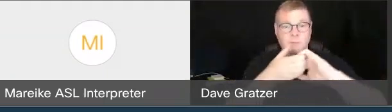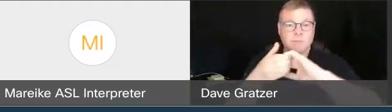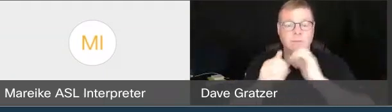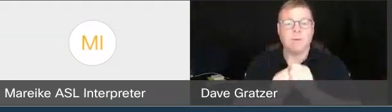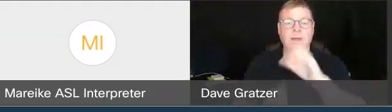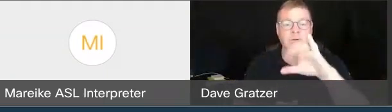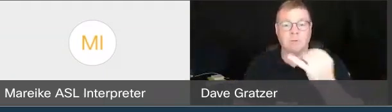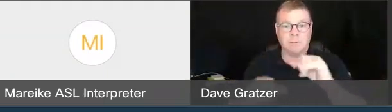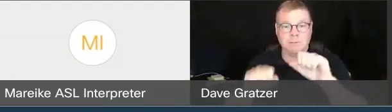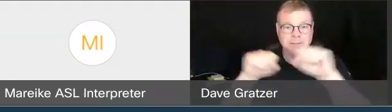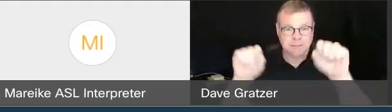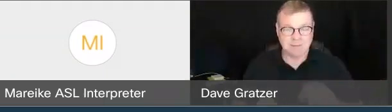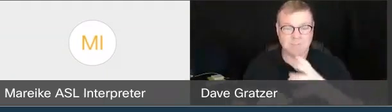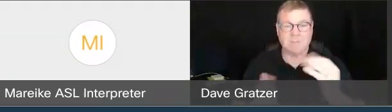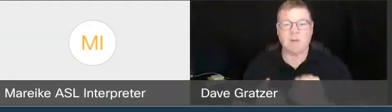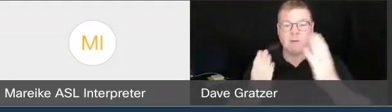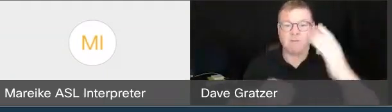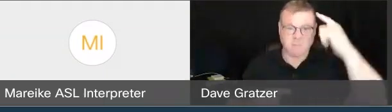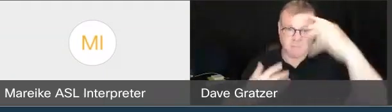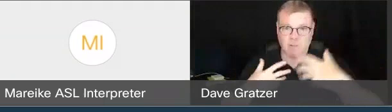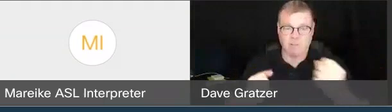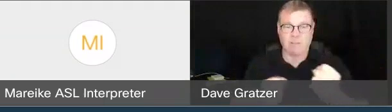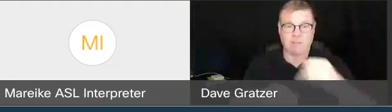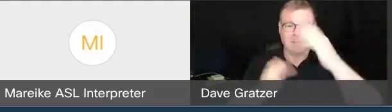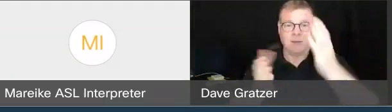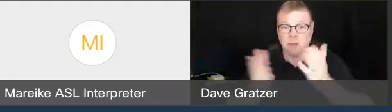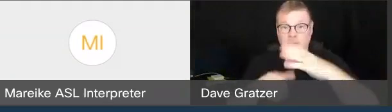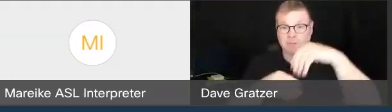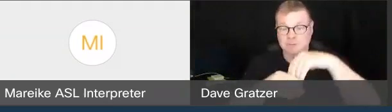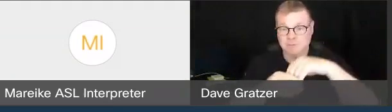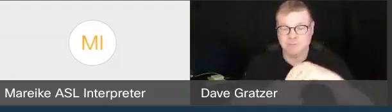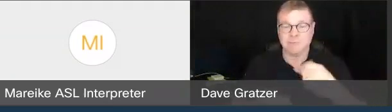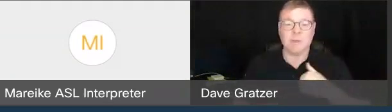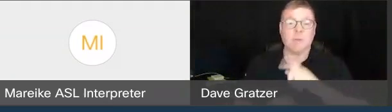systems and offering mental health services internally. We are looking forward to the